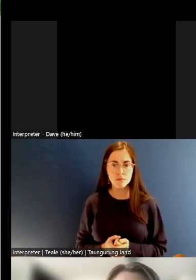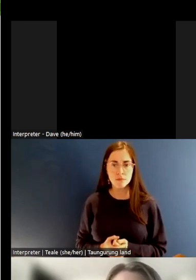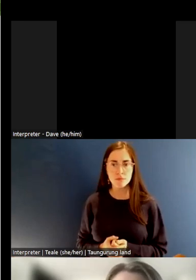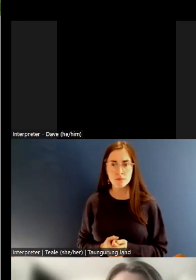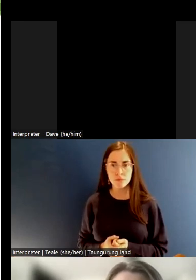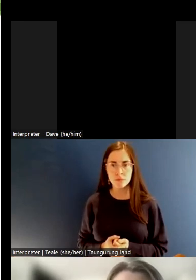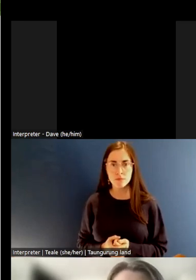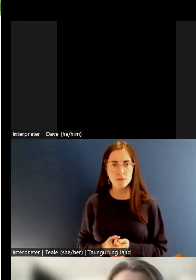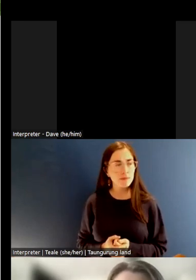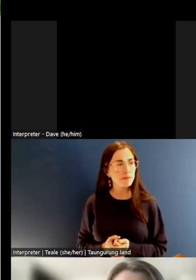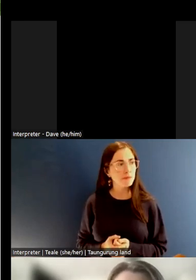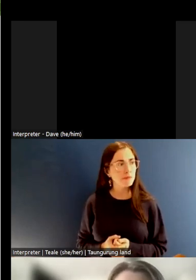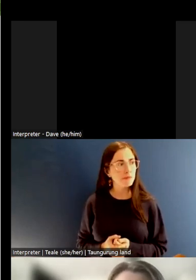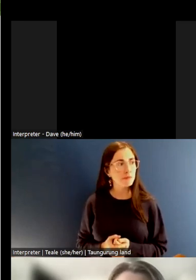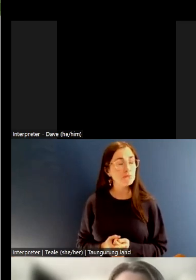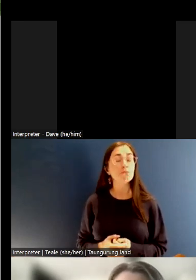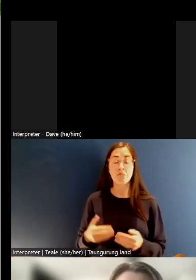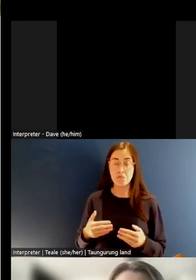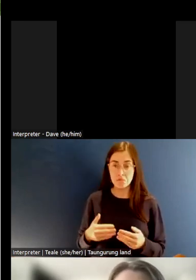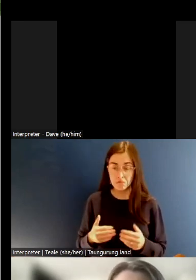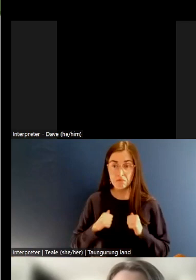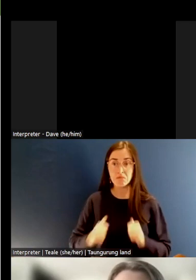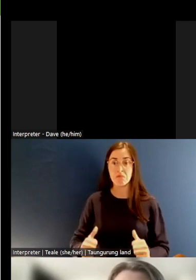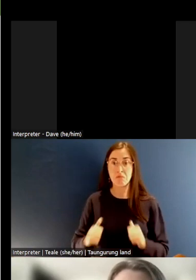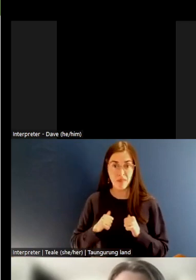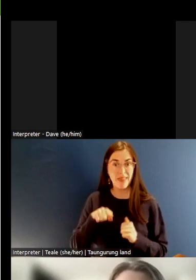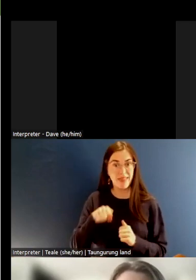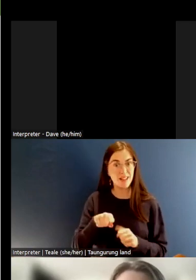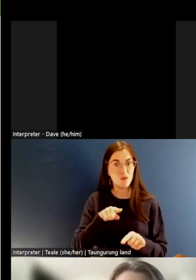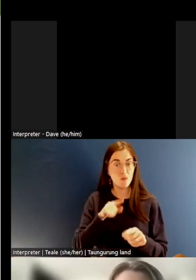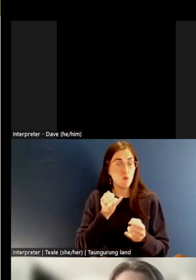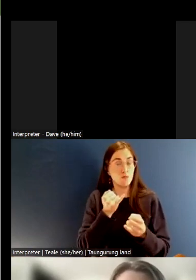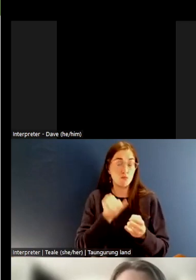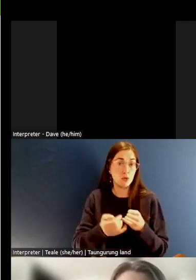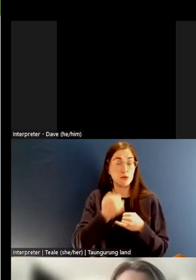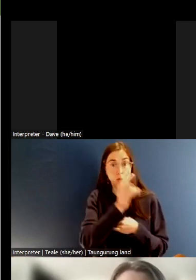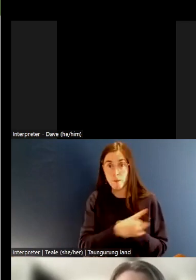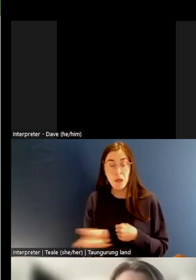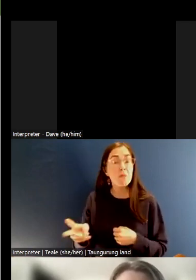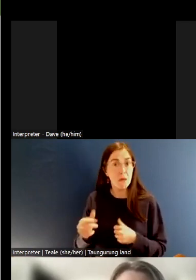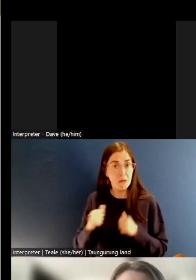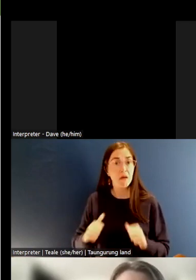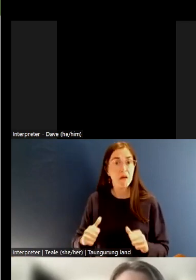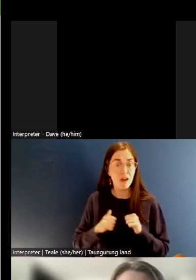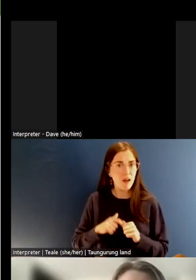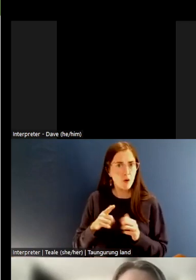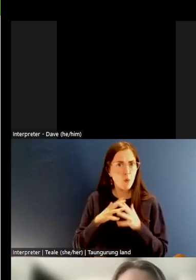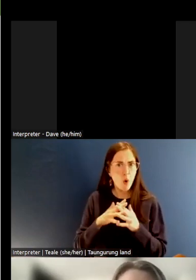So it was a little bit unexpected to find that one's the most common, but that's really useful information for us when we're talking to families about it.